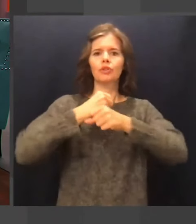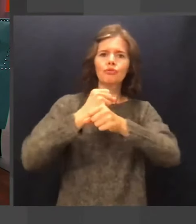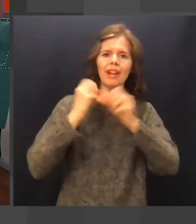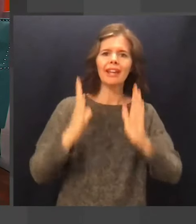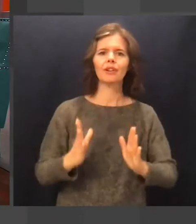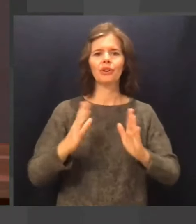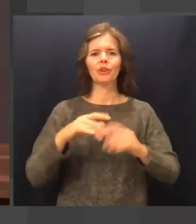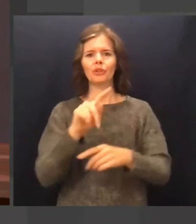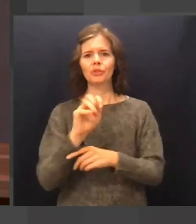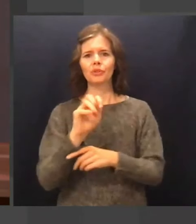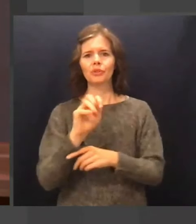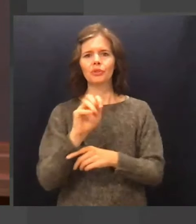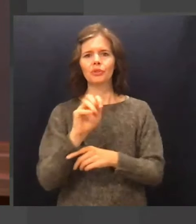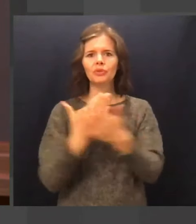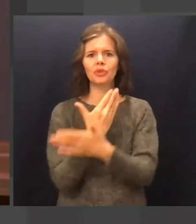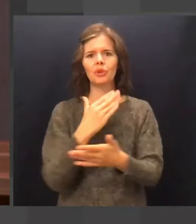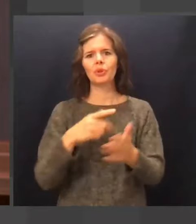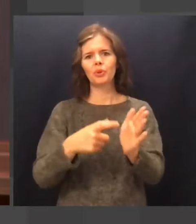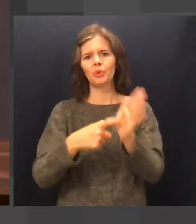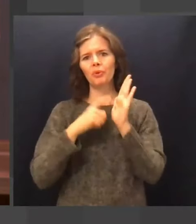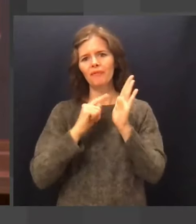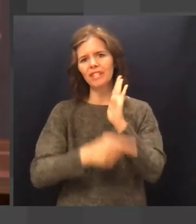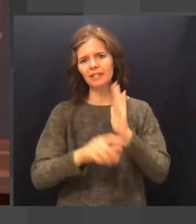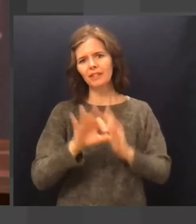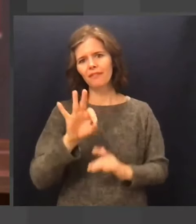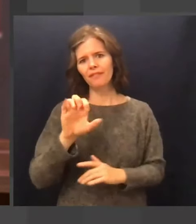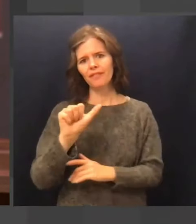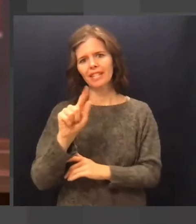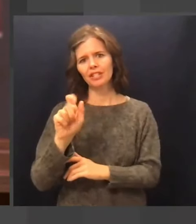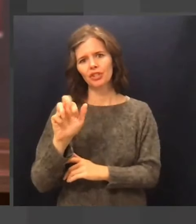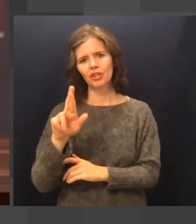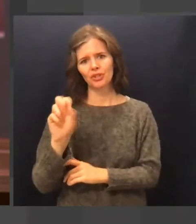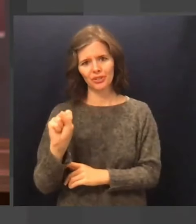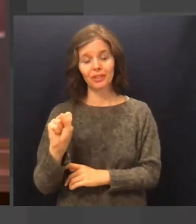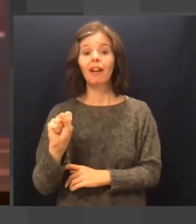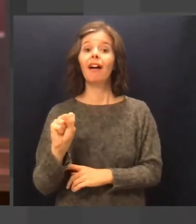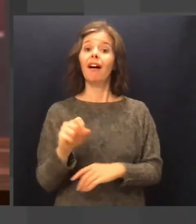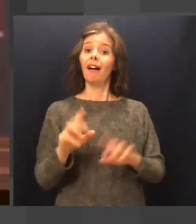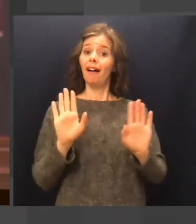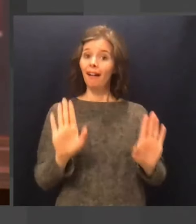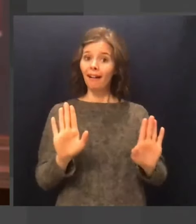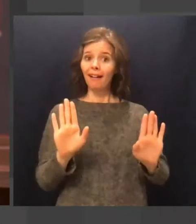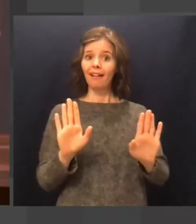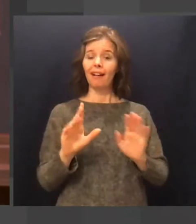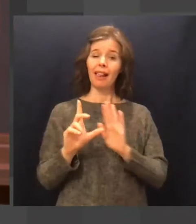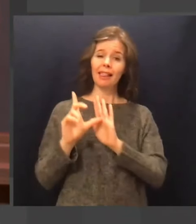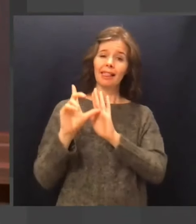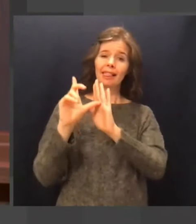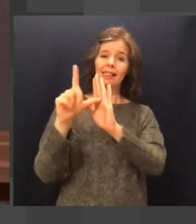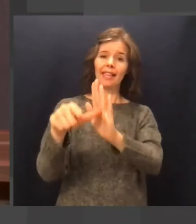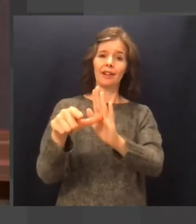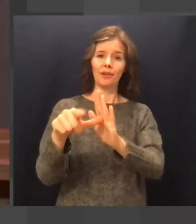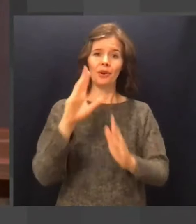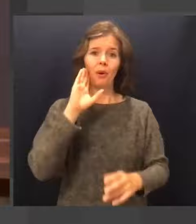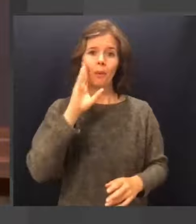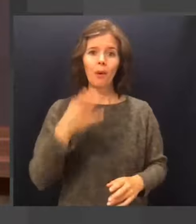LITTLE BIT ABOUT THIS THESE CREATOR TOOLS AND NEW FEATURES COMING OUT. WITH THESE NEW FEATURES THERE IS